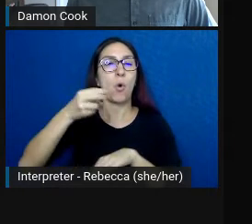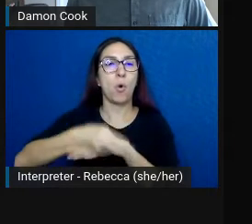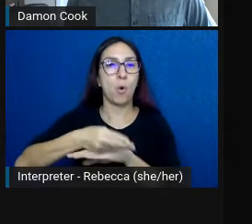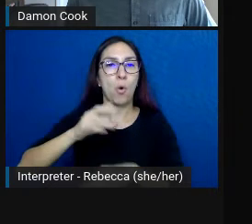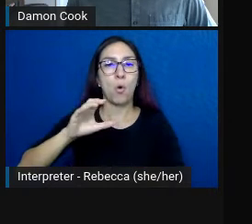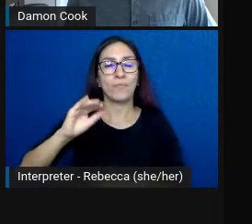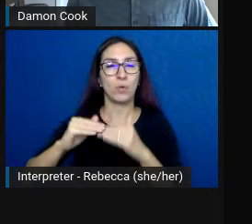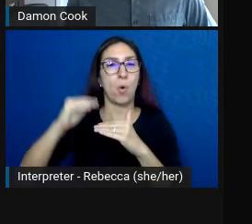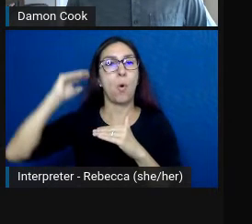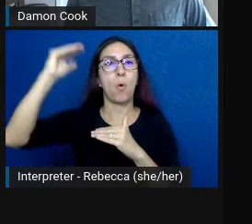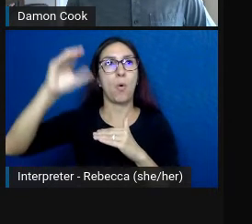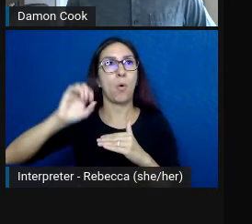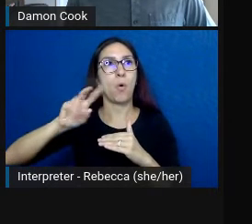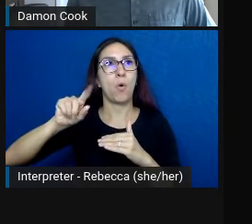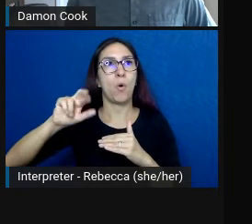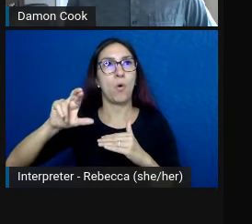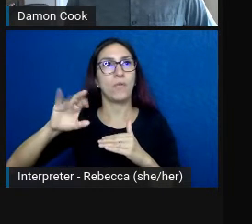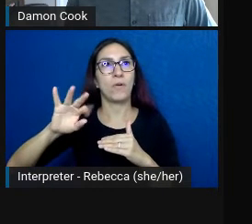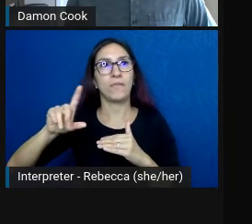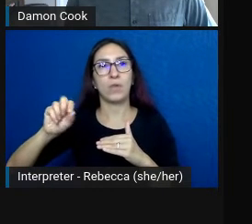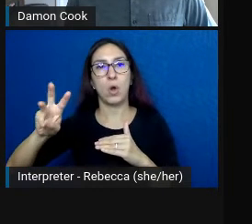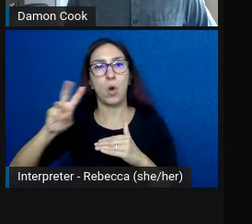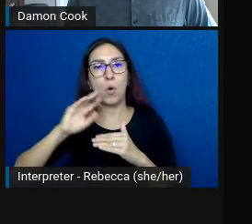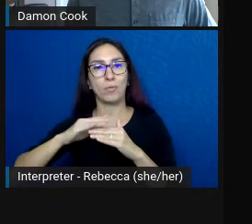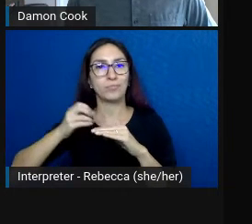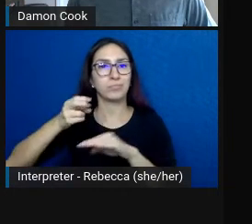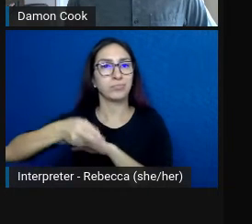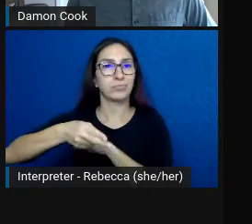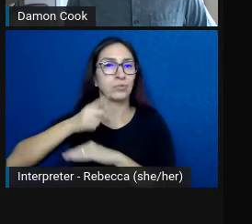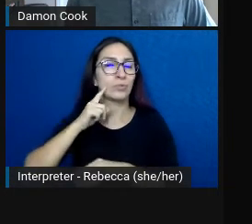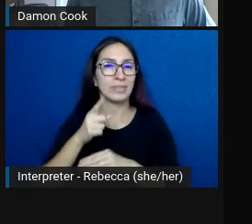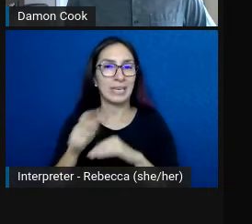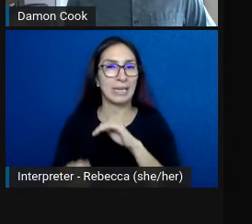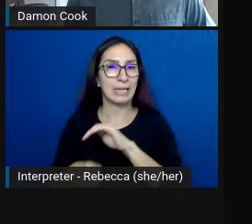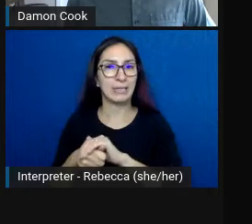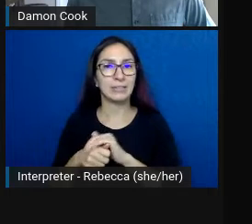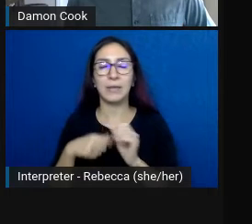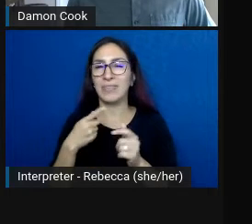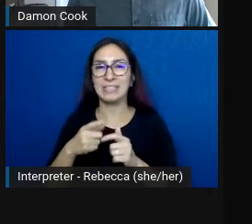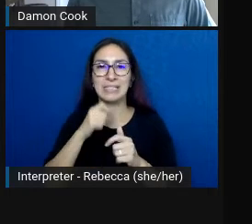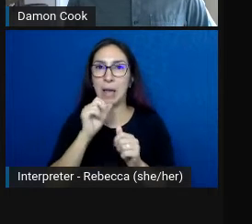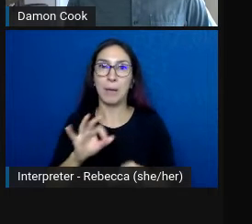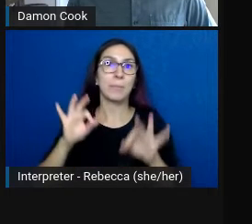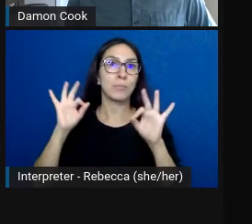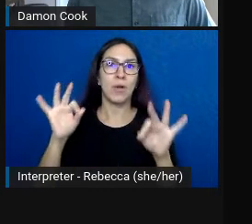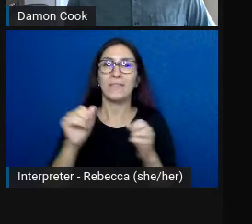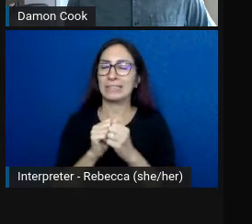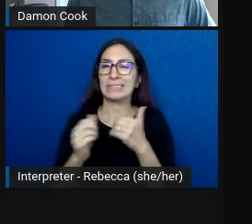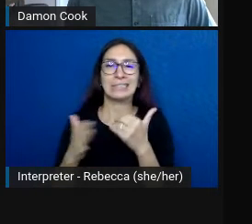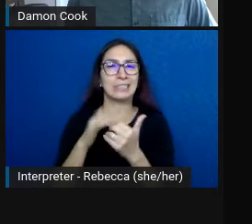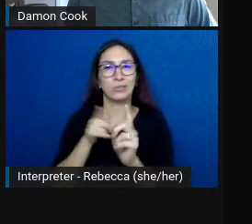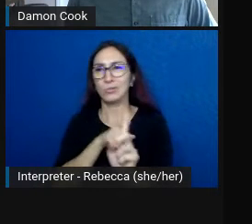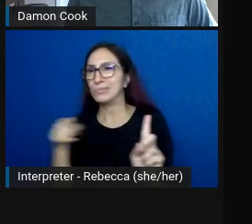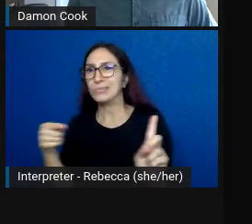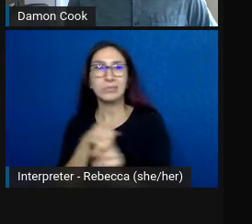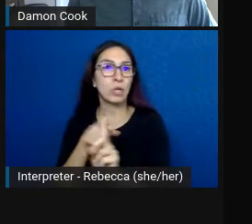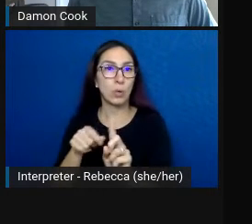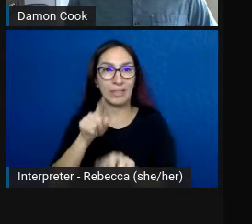This is not always bulletproof and things can quickly get complicated when you're targeting different devices or if you're dealing